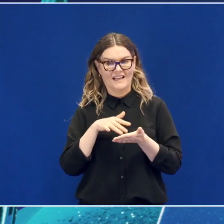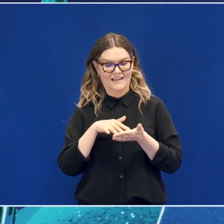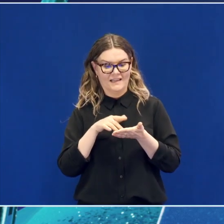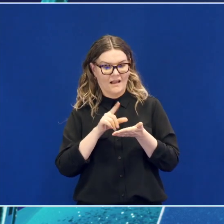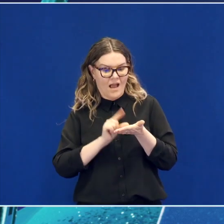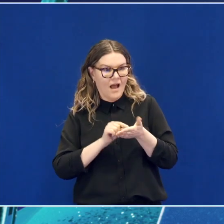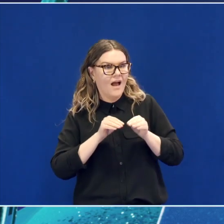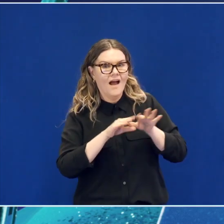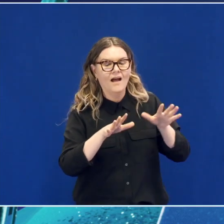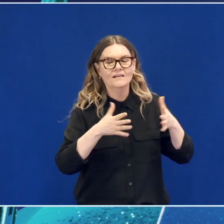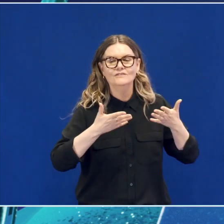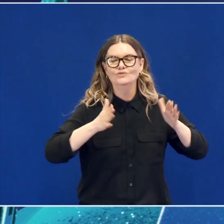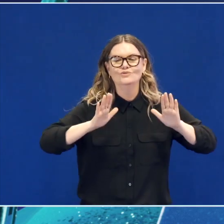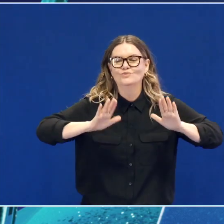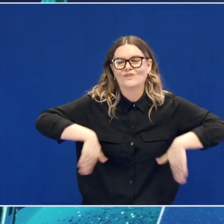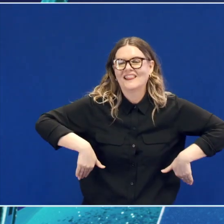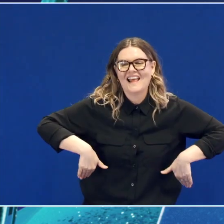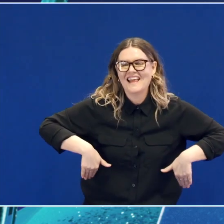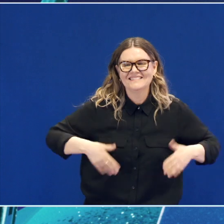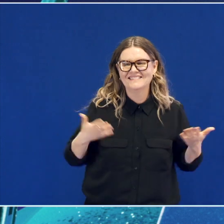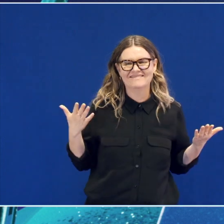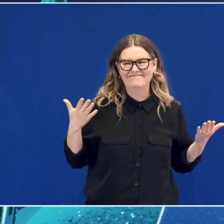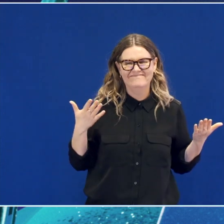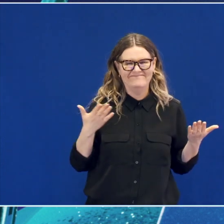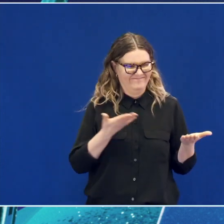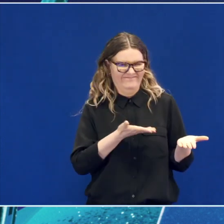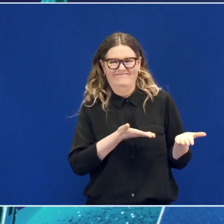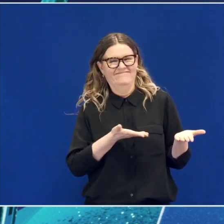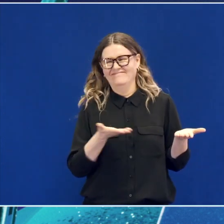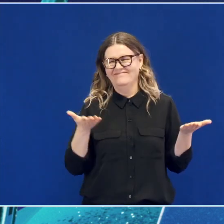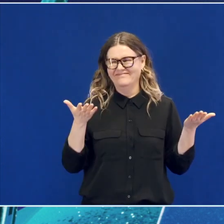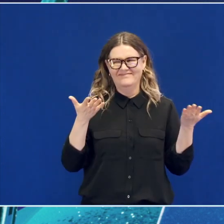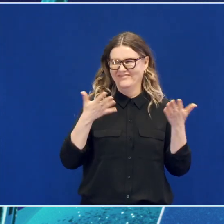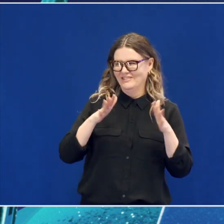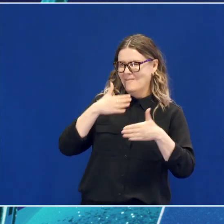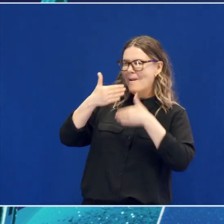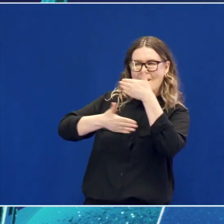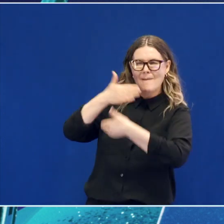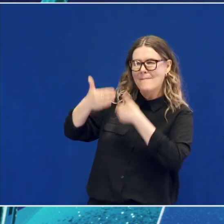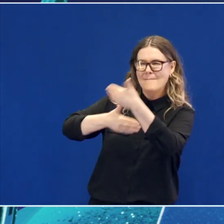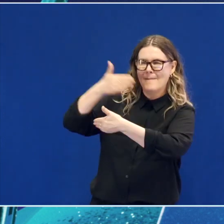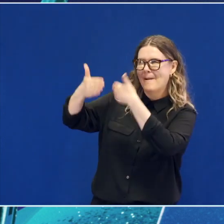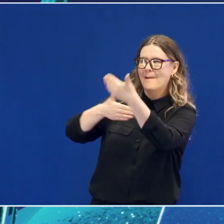out recently from CodeRabbit, for example, who I'm slightly biased, of course, in saying that,